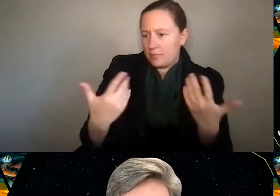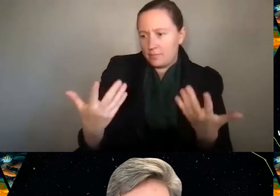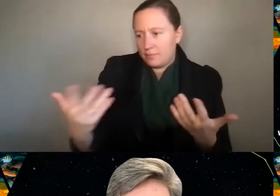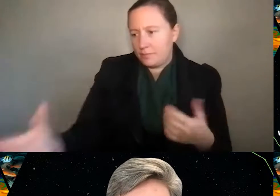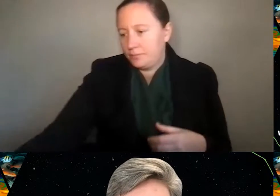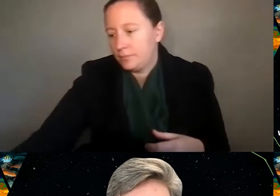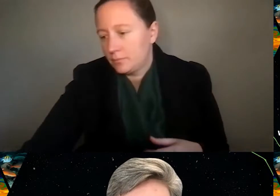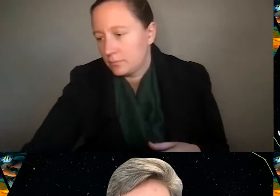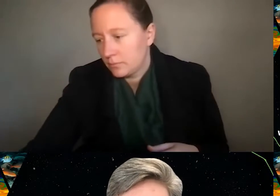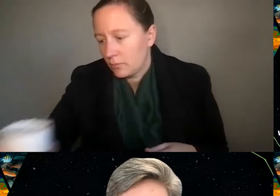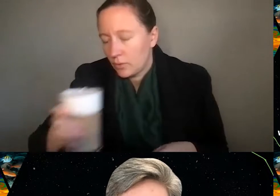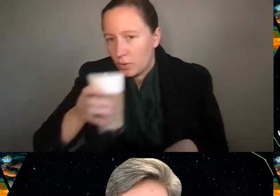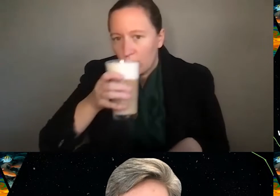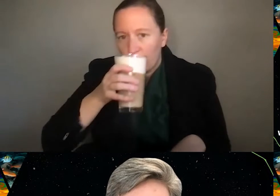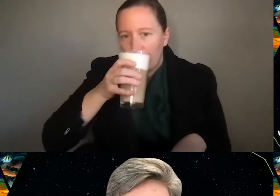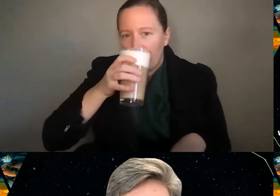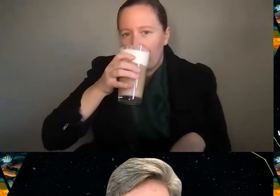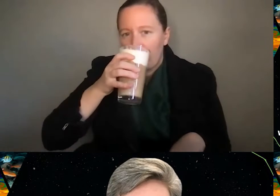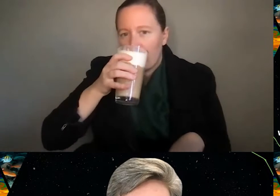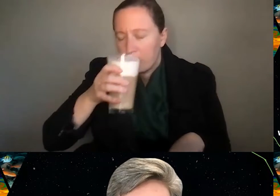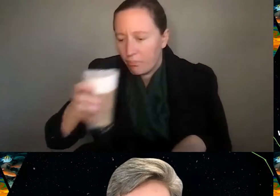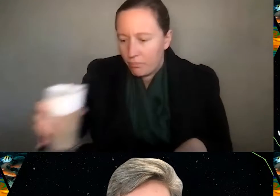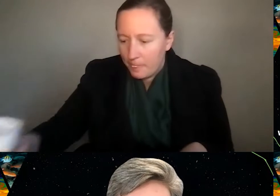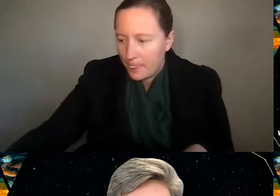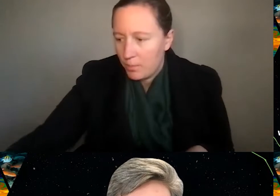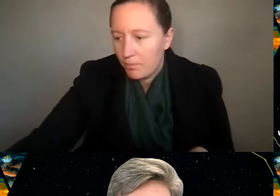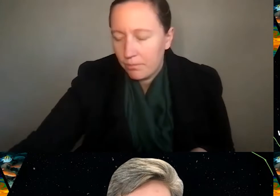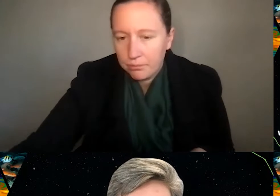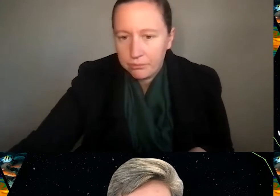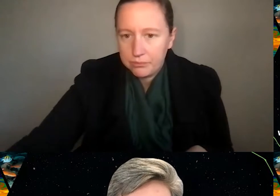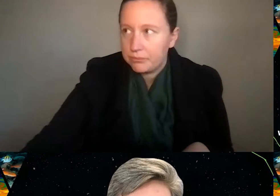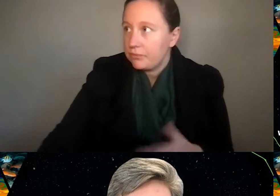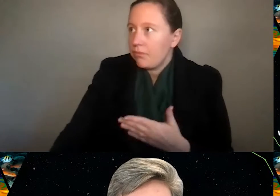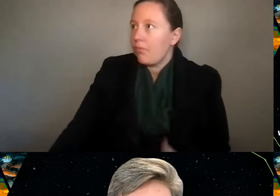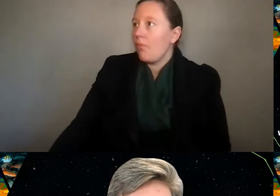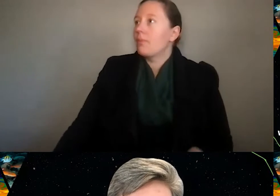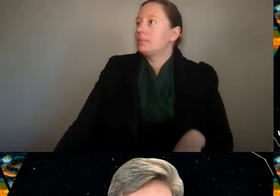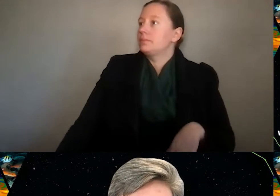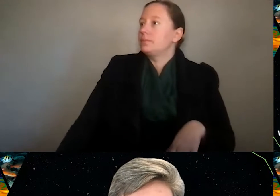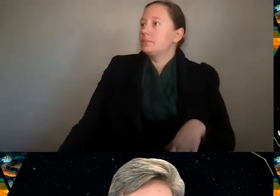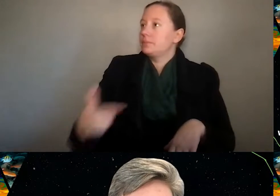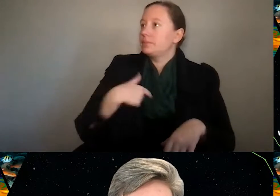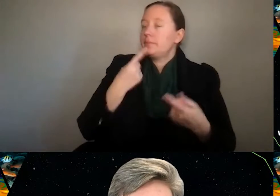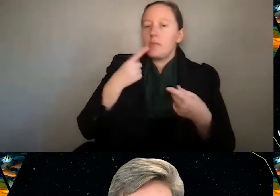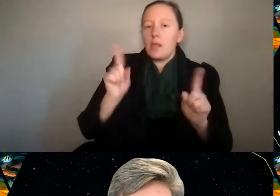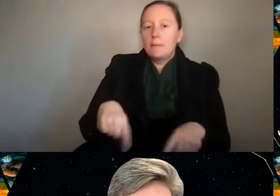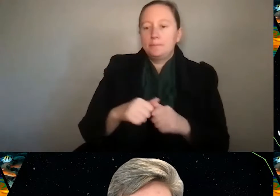Elsa Gonzalez: Well, no, I agree with you, Leroy. Probably my only other suggestion,